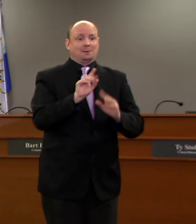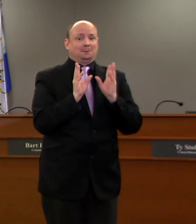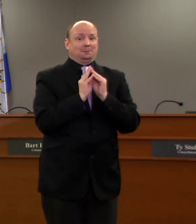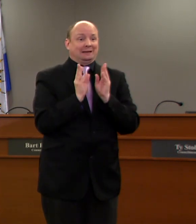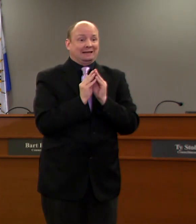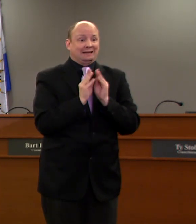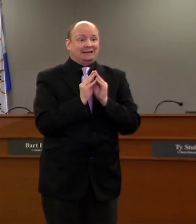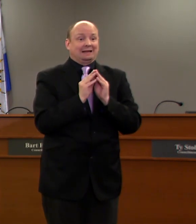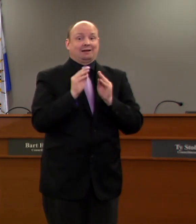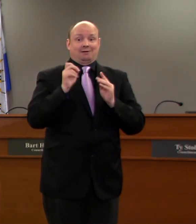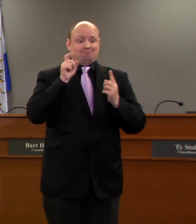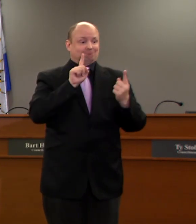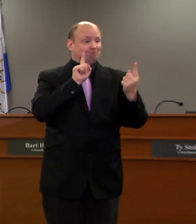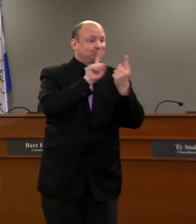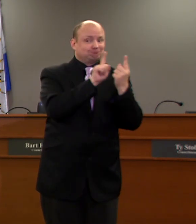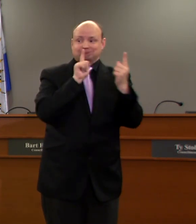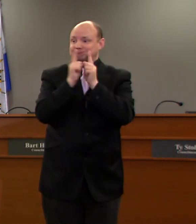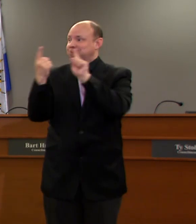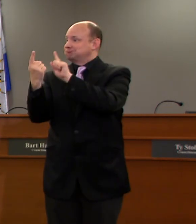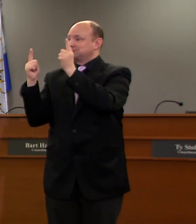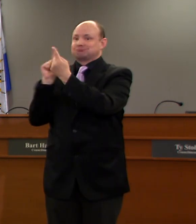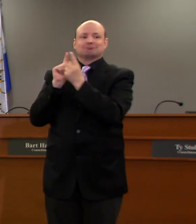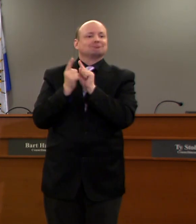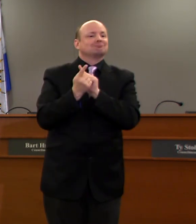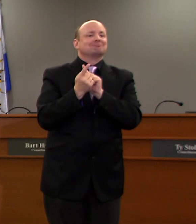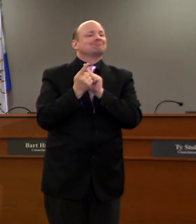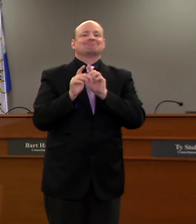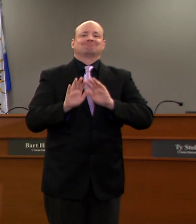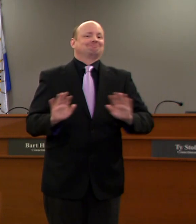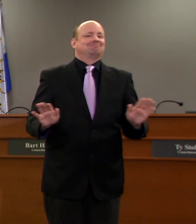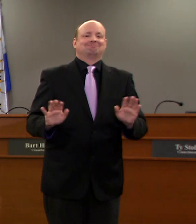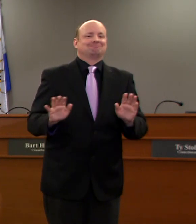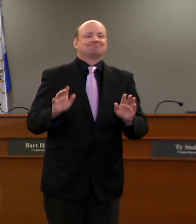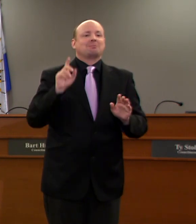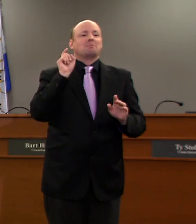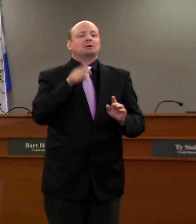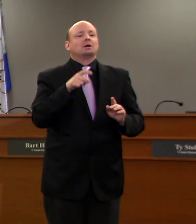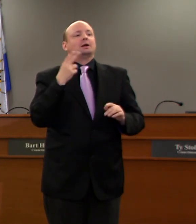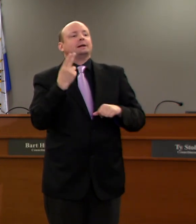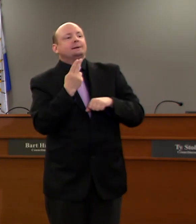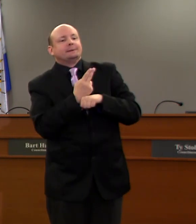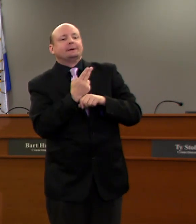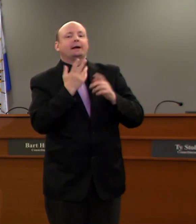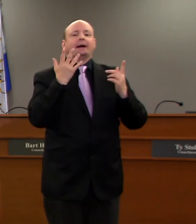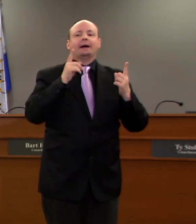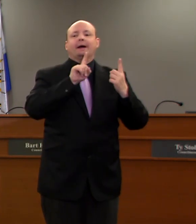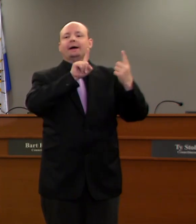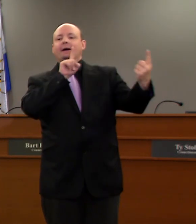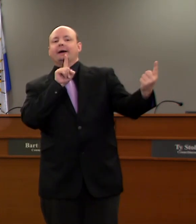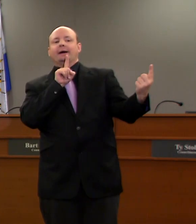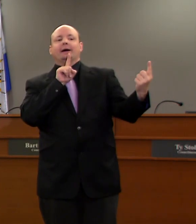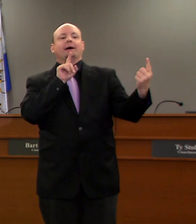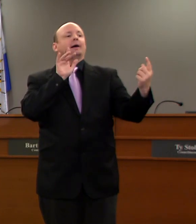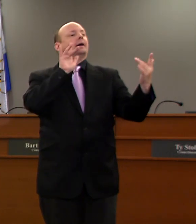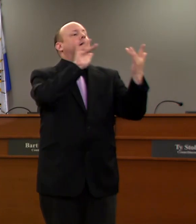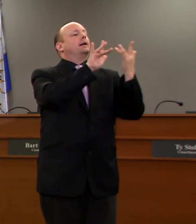prohibited. City Council meetings must be conducted remotely, and in-person attendance is prohibited.